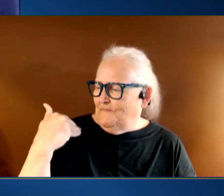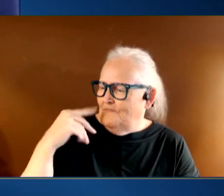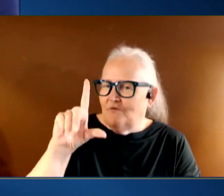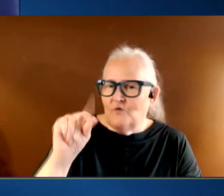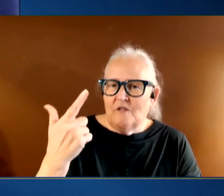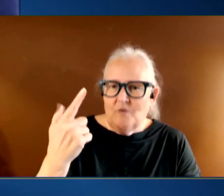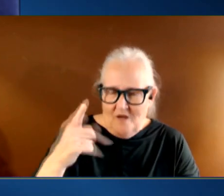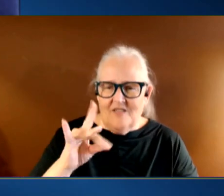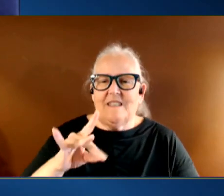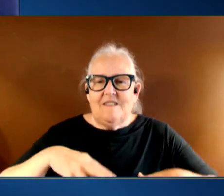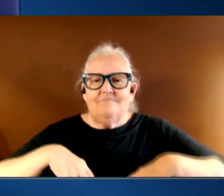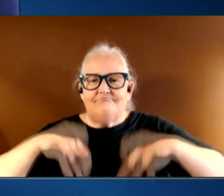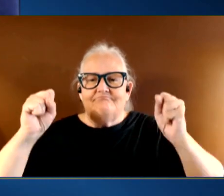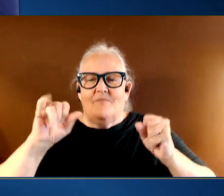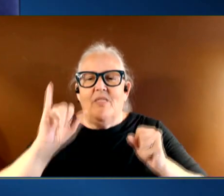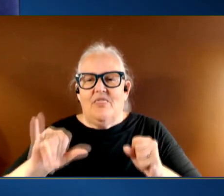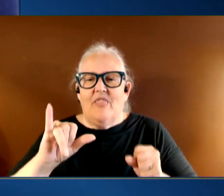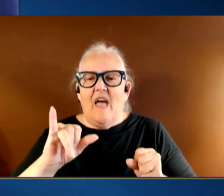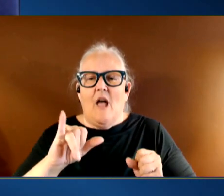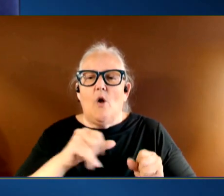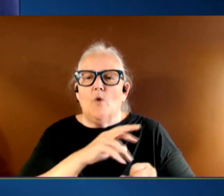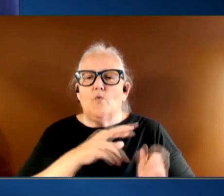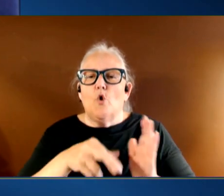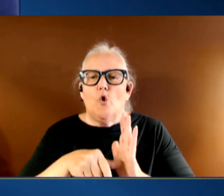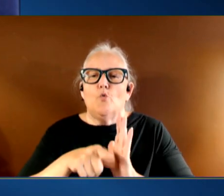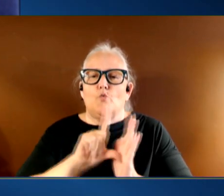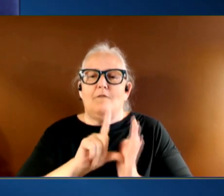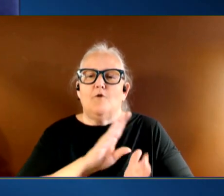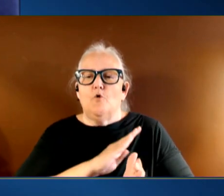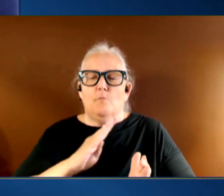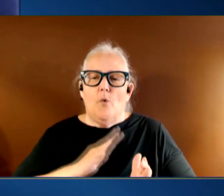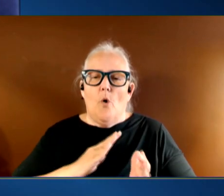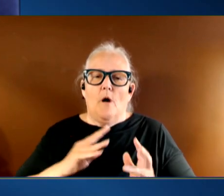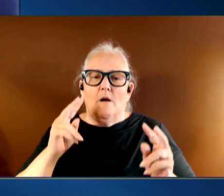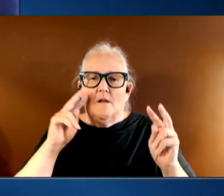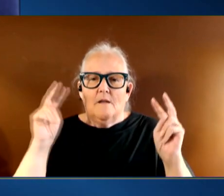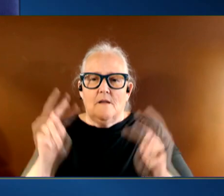And this Illinois review board was reviewing a Adakveo -- sorry, they were reviewing Oxbryta. So,